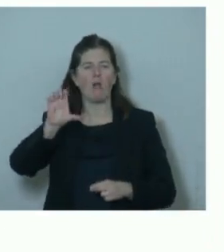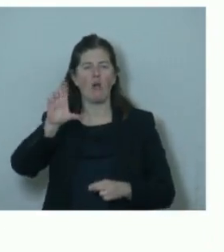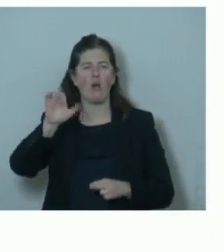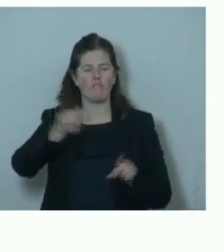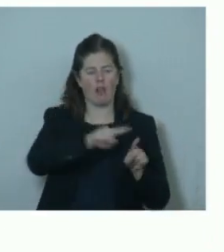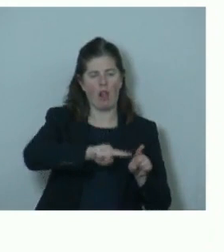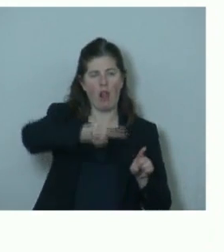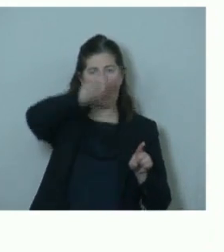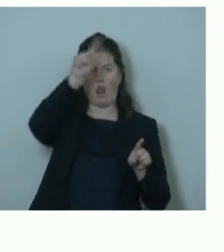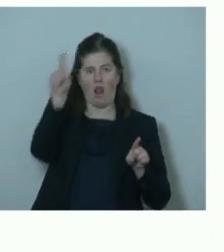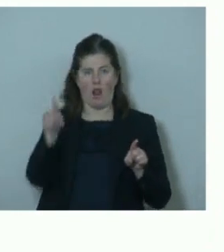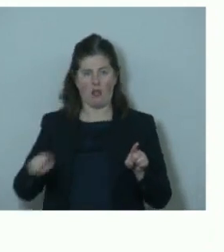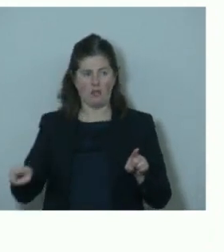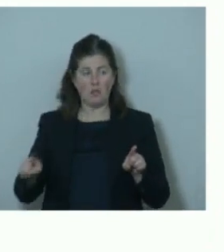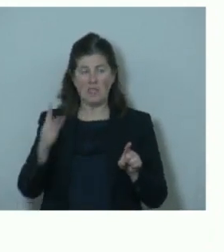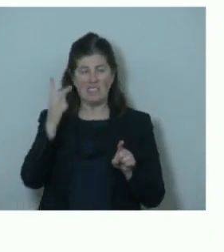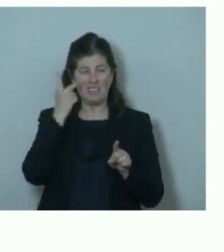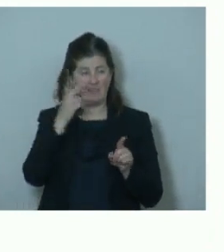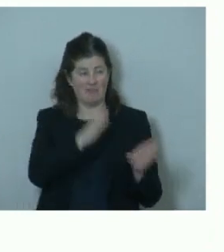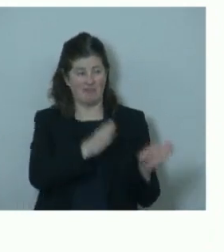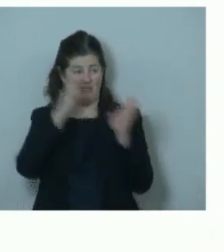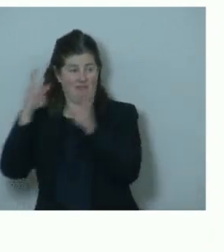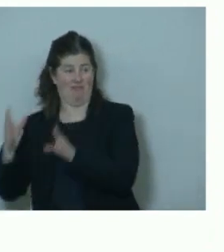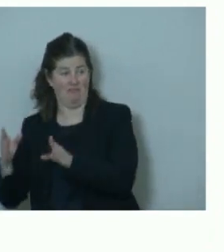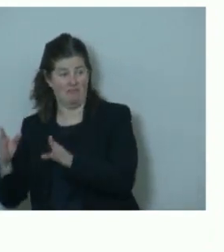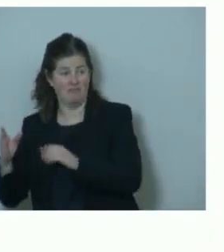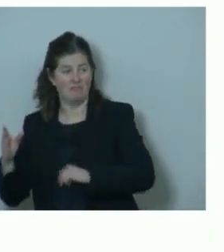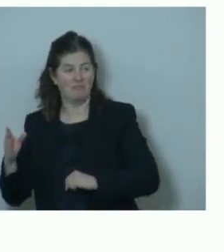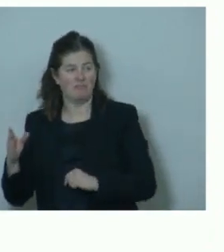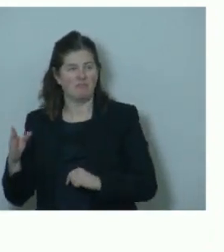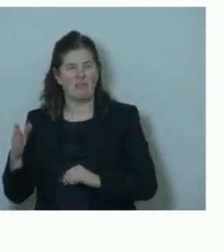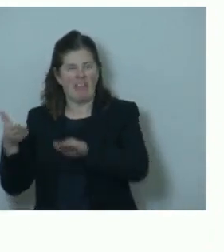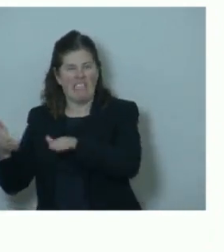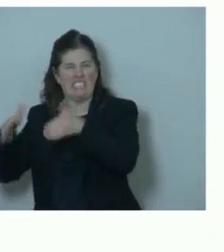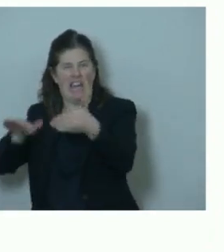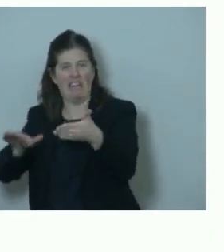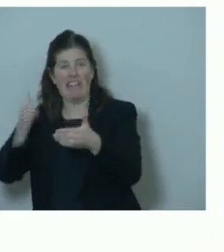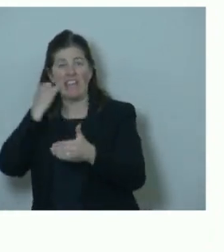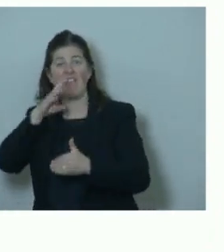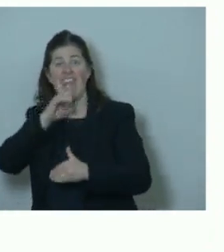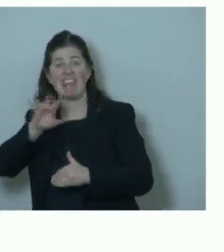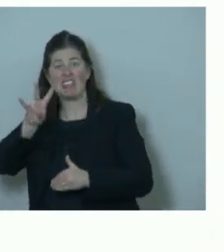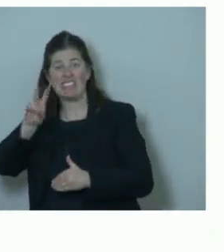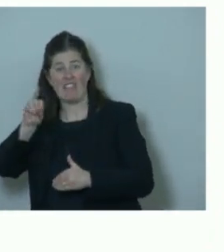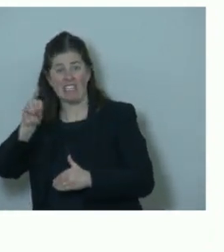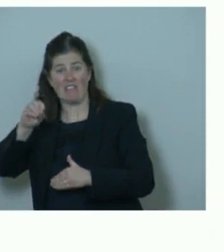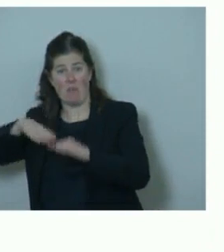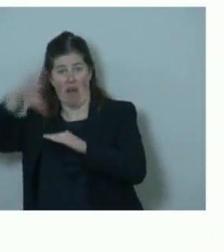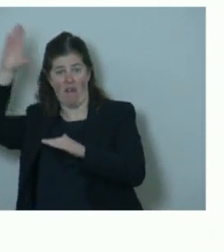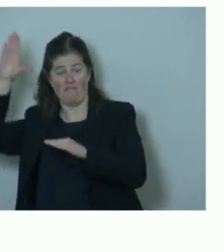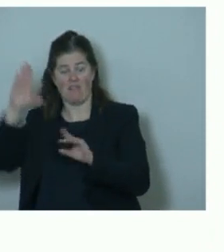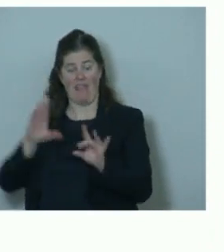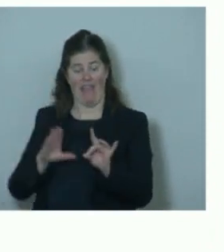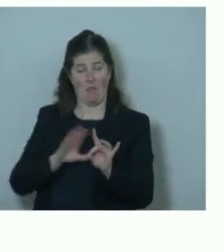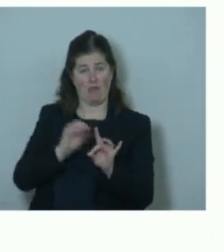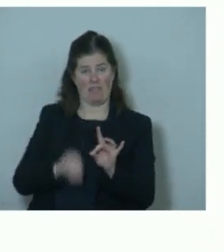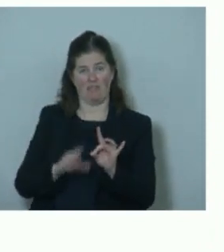BY GROUPS OF 10. THEY ARE NOT ALL LABELED. IT IS WHAT WE CALL A BELL-SHAPED CURVE.